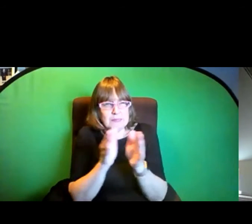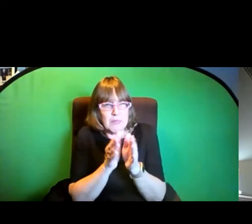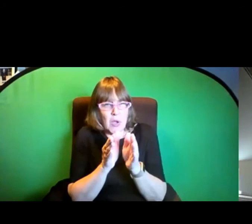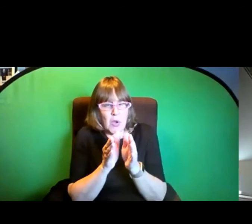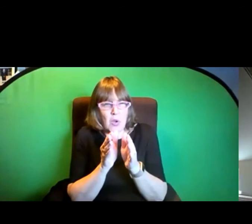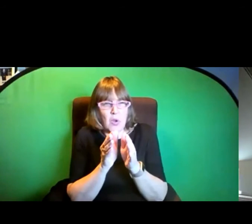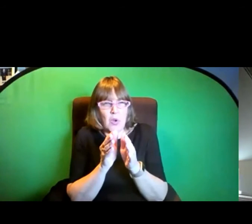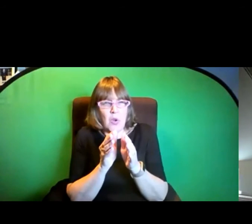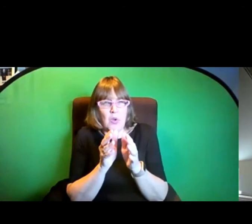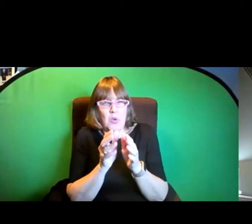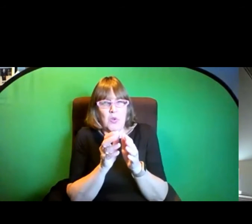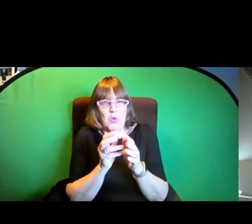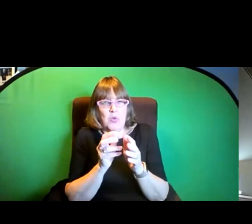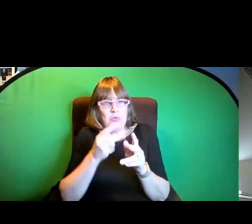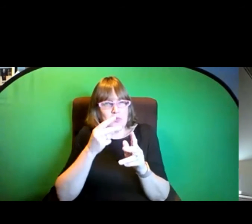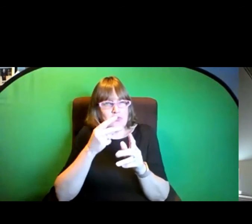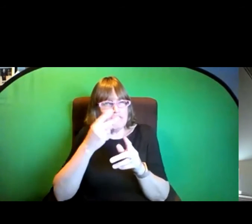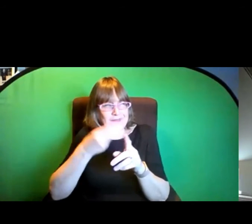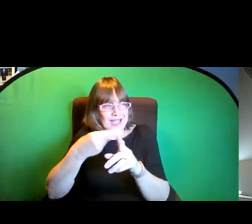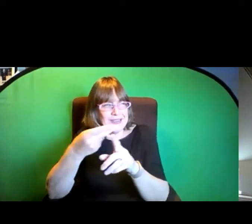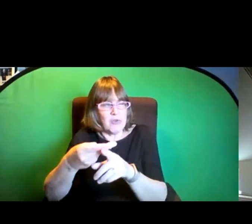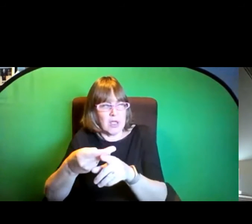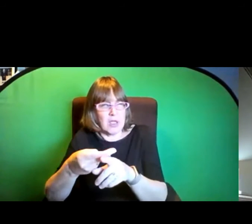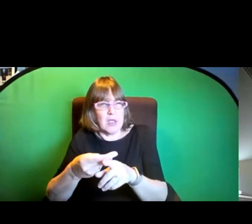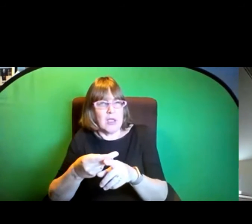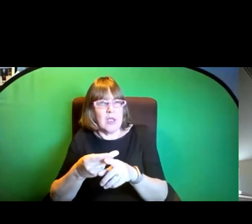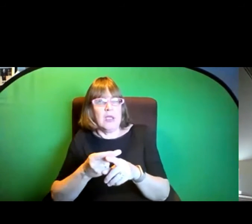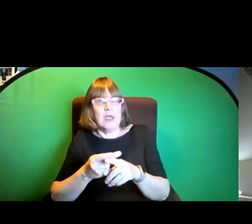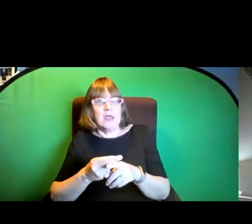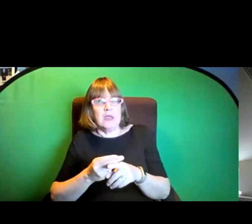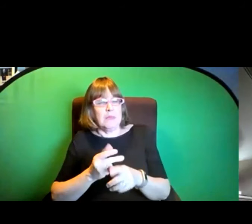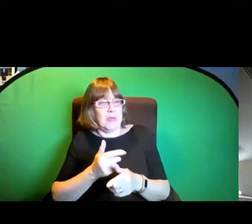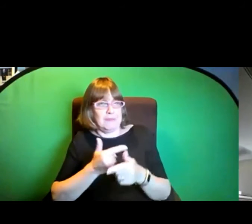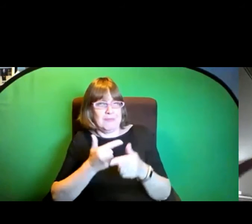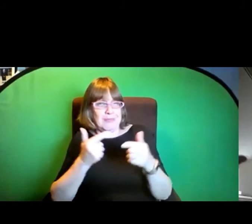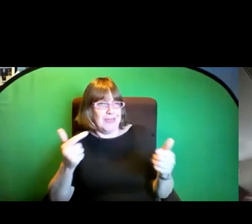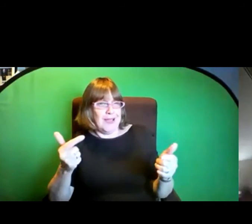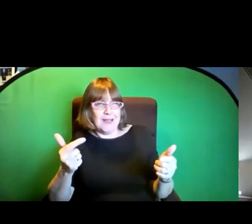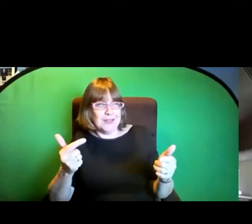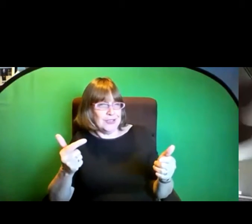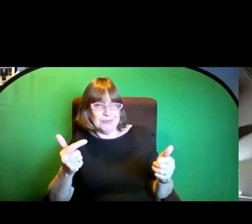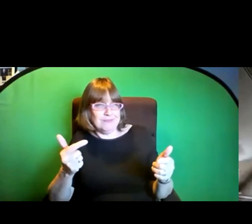Grangemouth actually by Celtic Renewables that's great but largely that won't be able to expand to